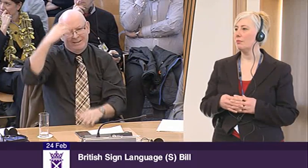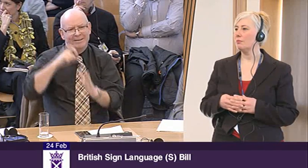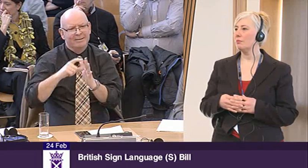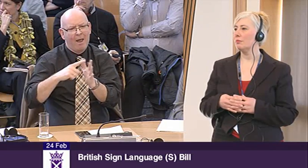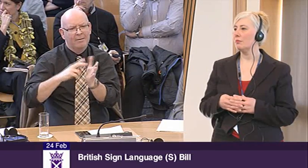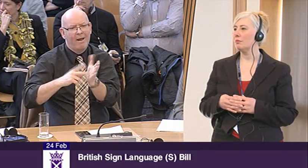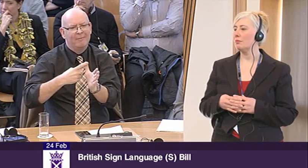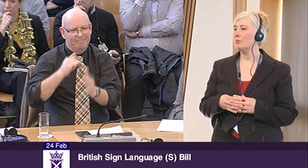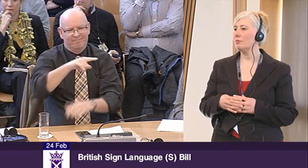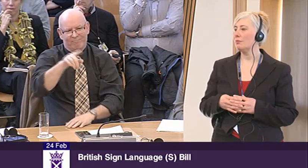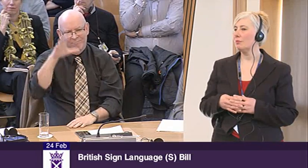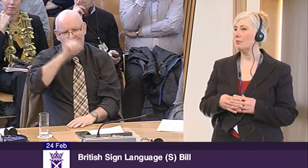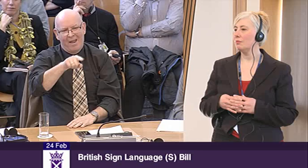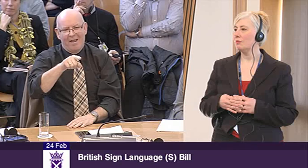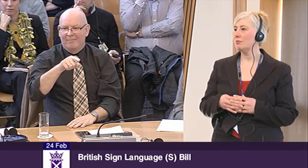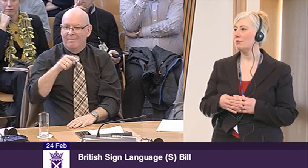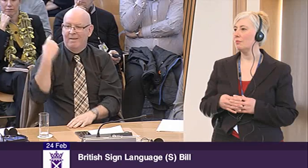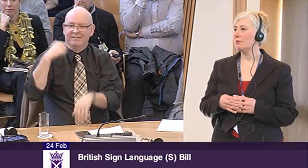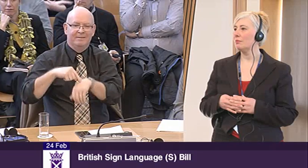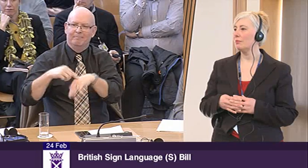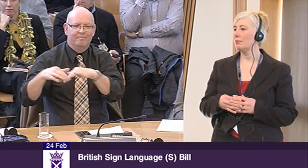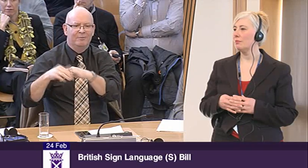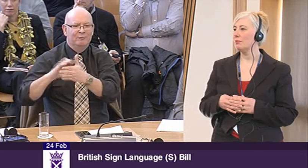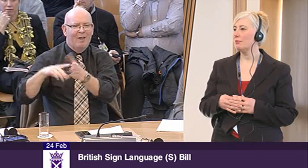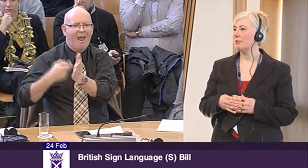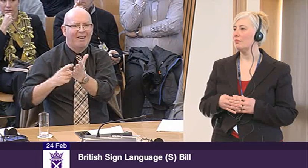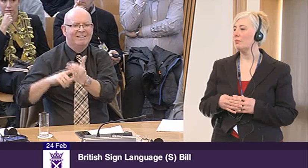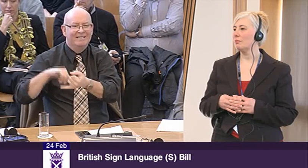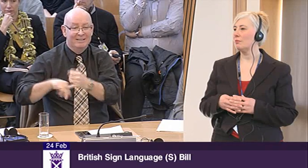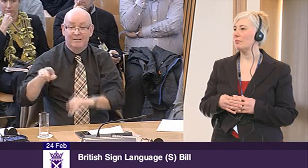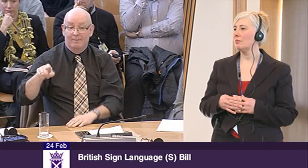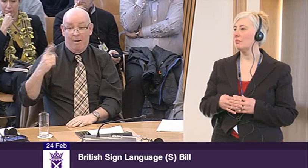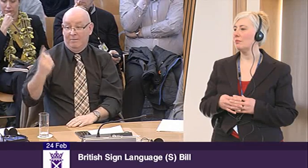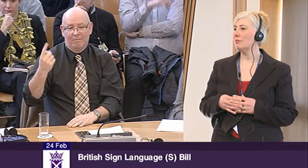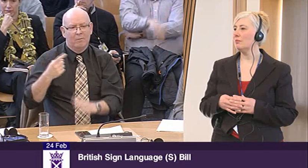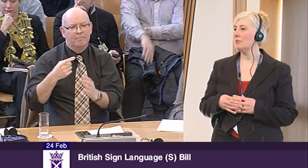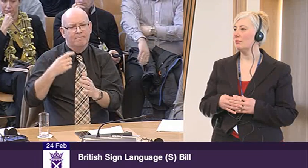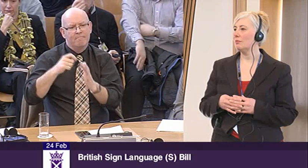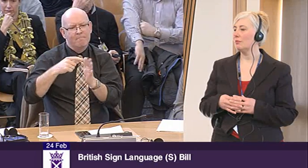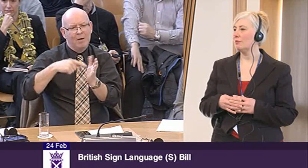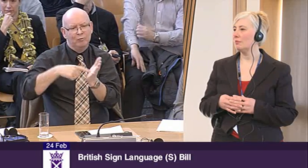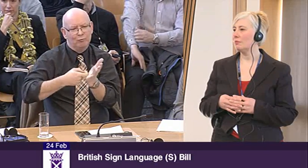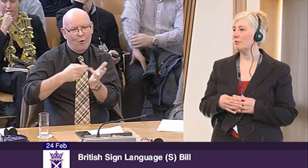Individuals have also made a difference. For example, Princess Diana was a great advocate